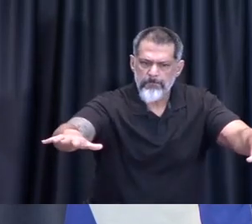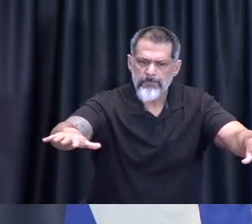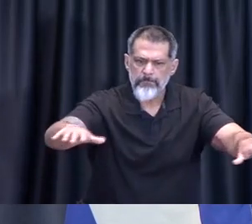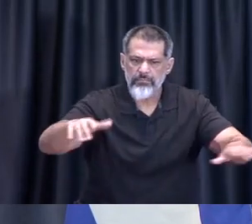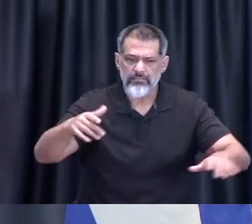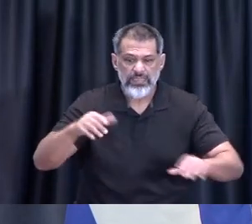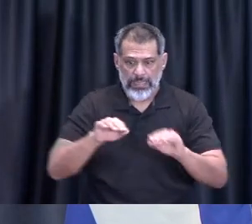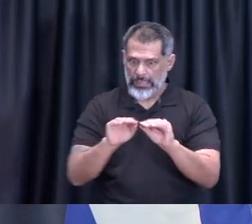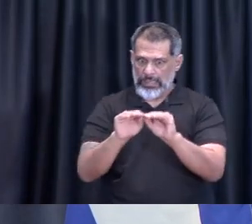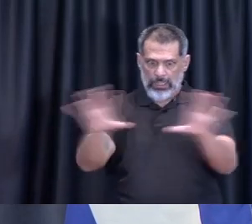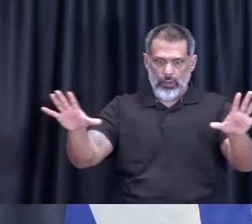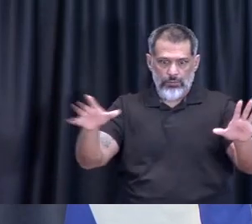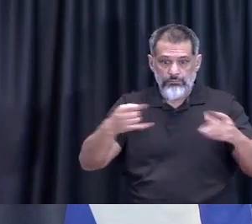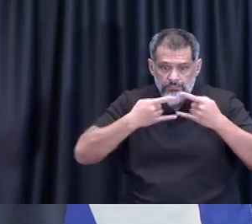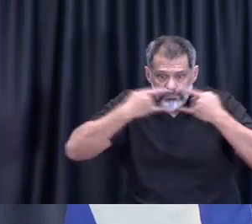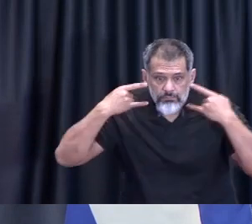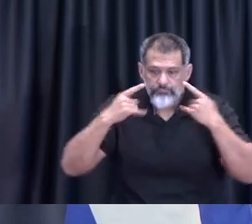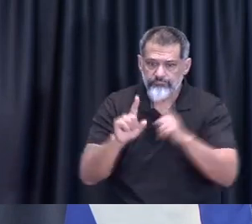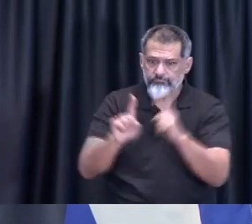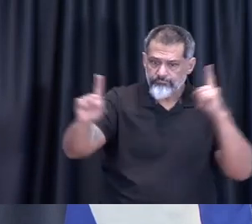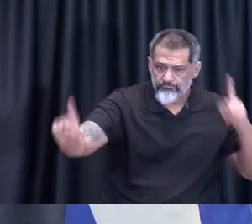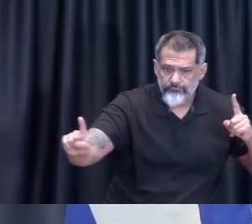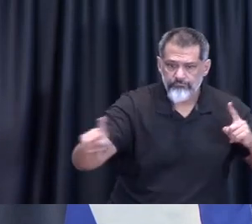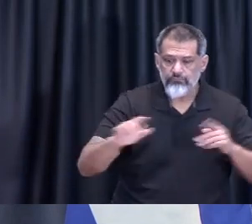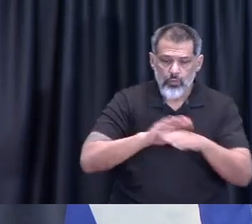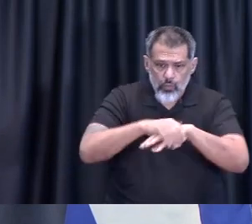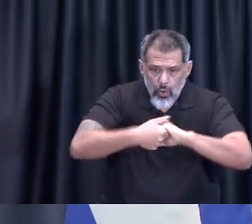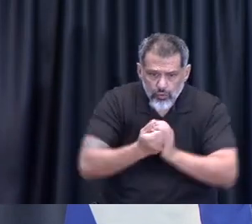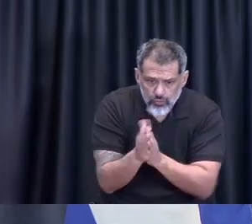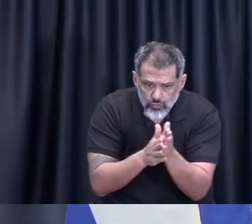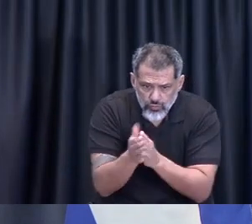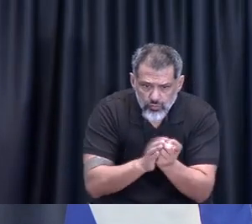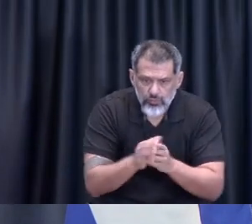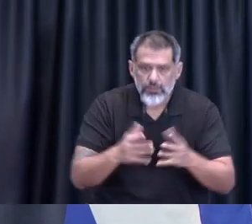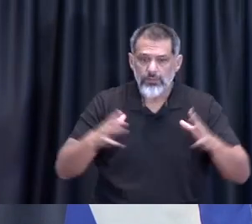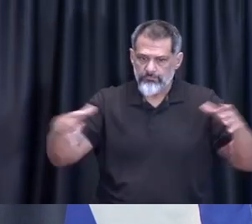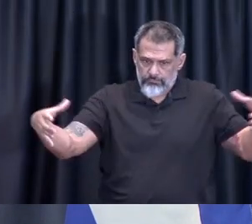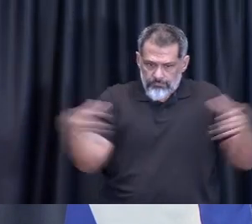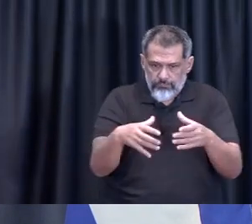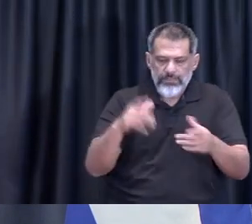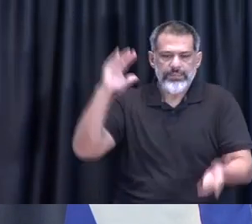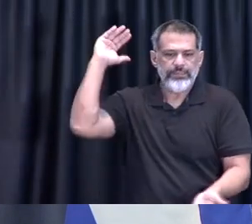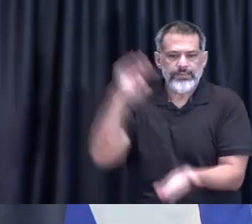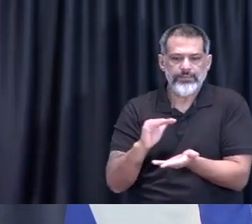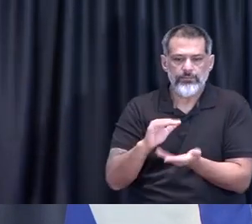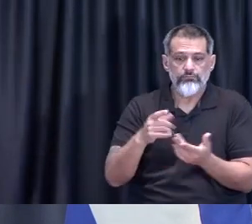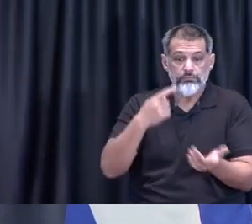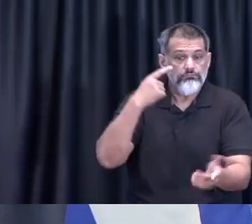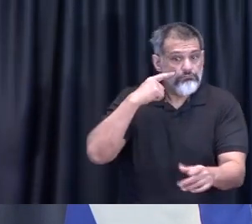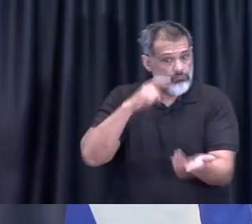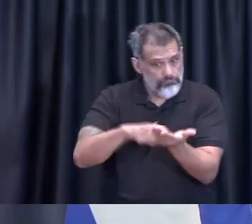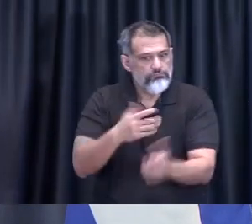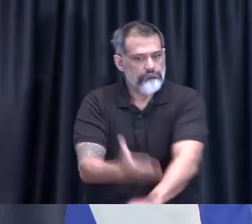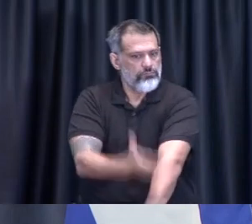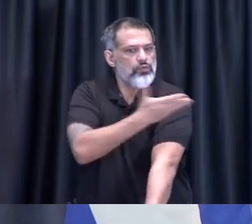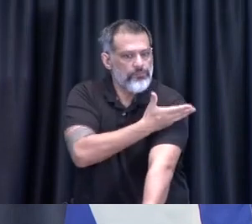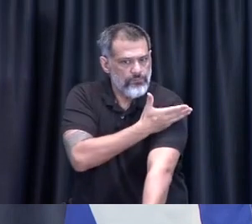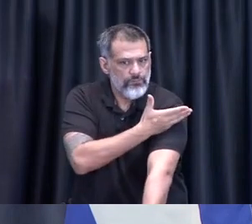are having an impact. Despite record case counts, we are seeing less severe outcomes,